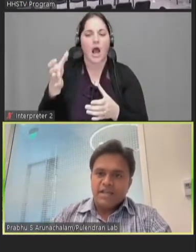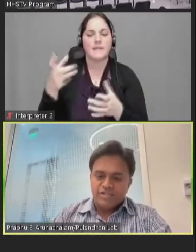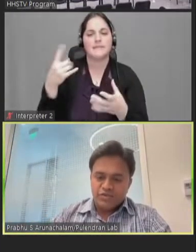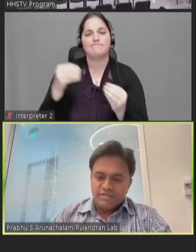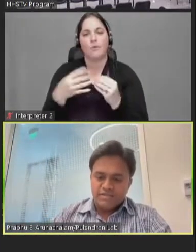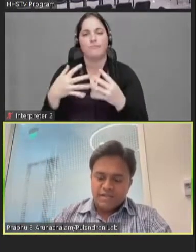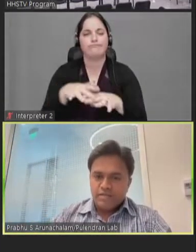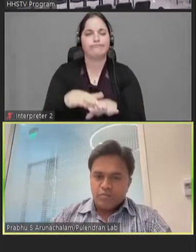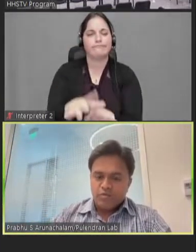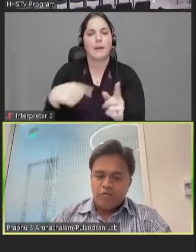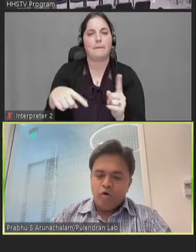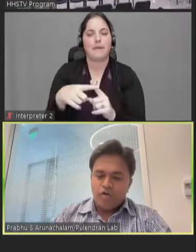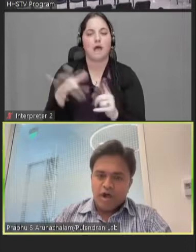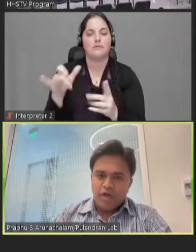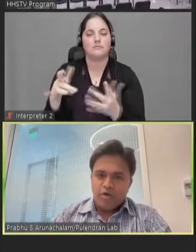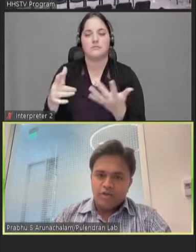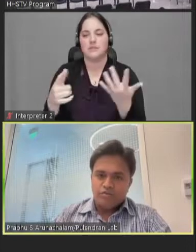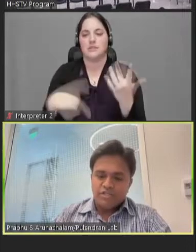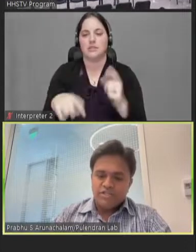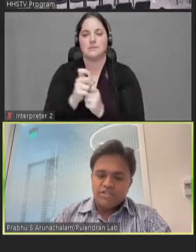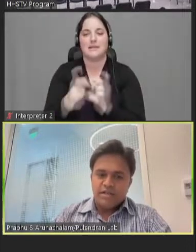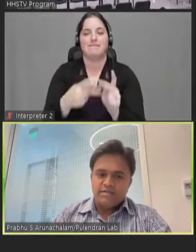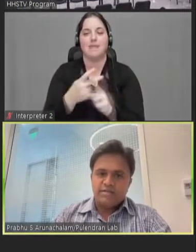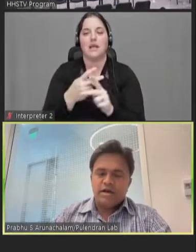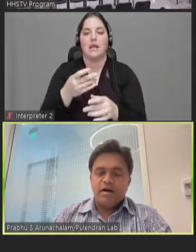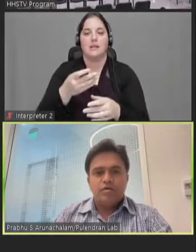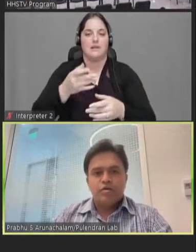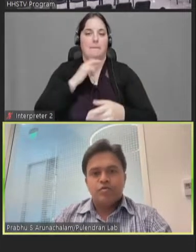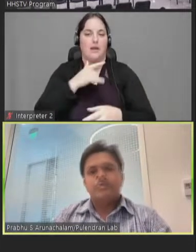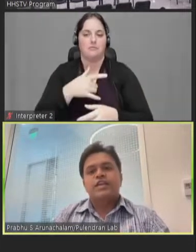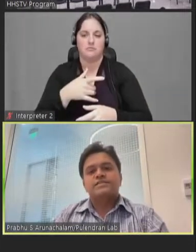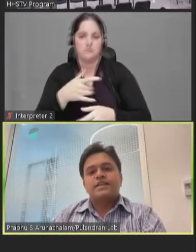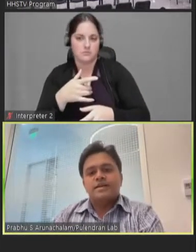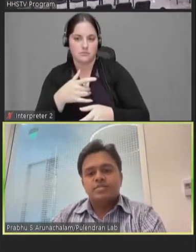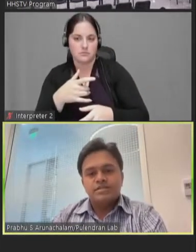adjuvants. So before I go into the details, could you move to the next slide, please?